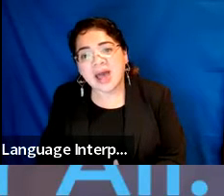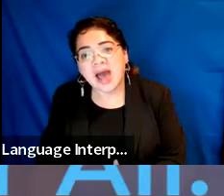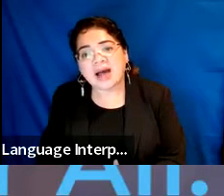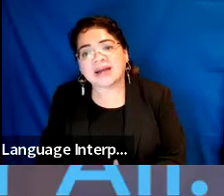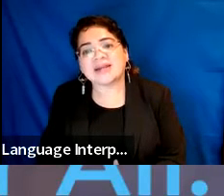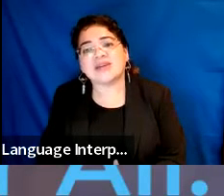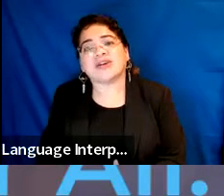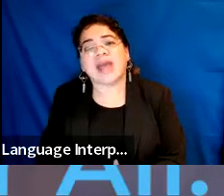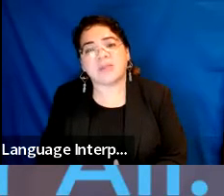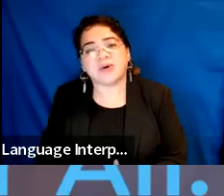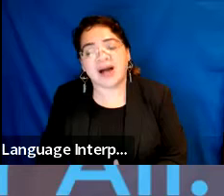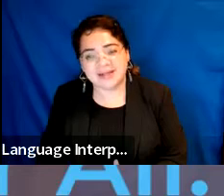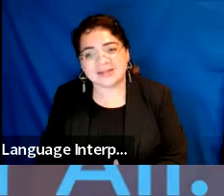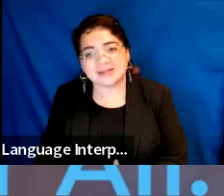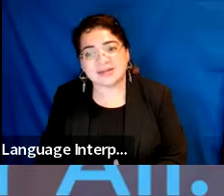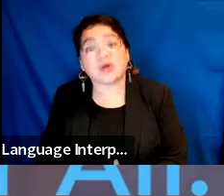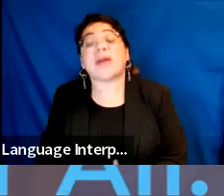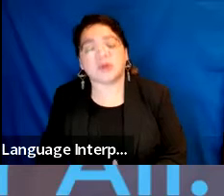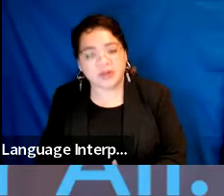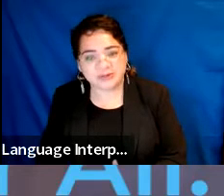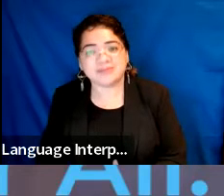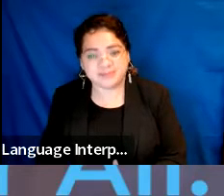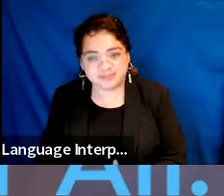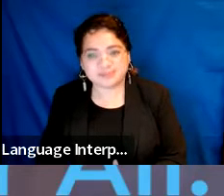Sign Language Interpreter | Paola Morales del Castillo, they: Uh. Near Capital Height or Capitol Hill,